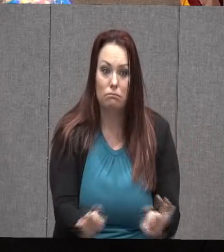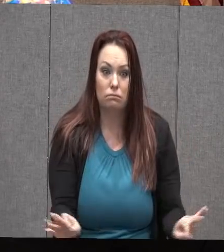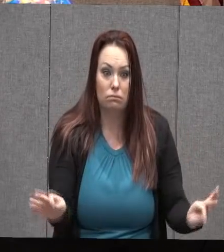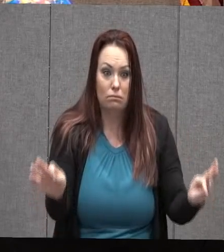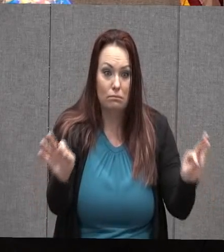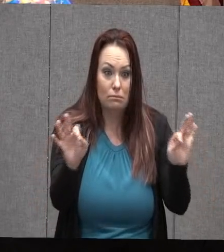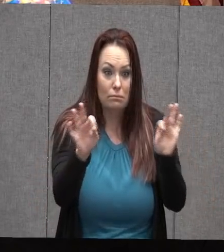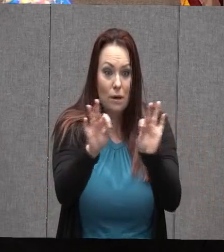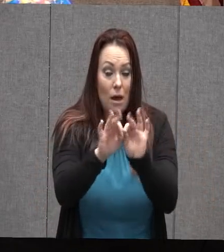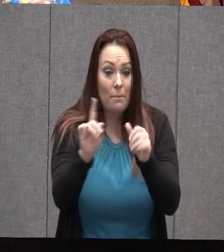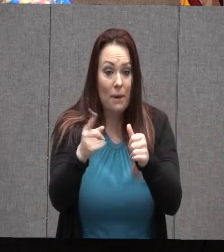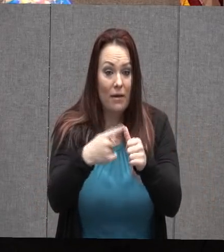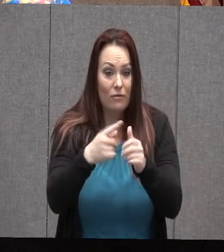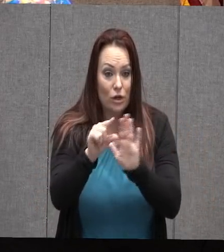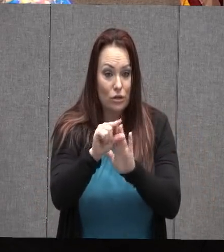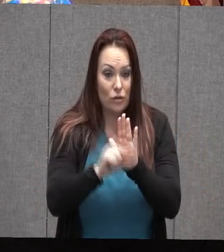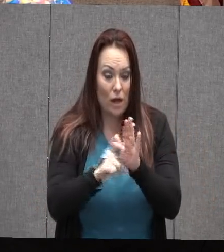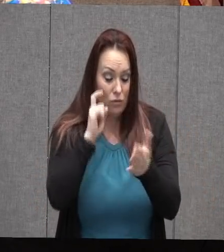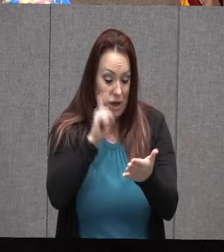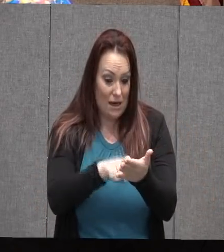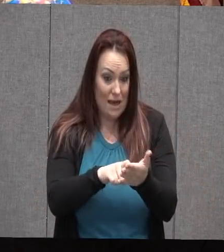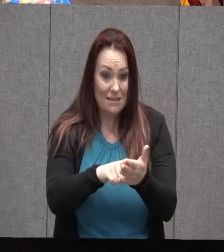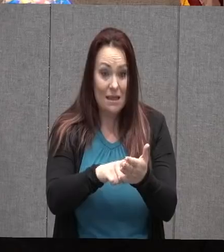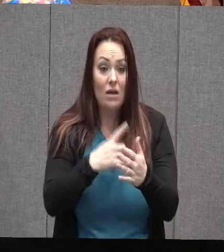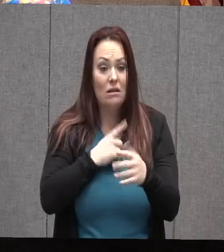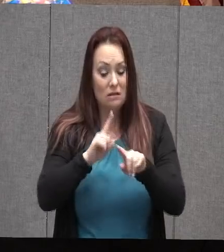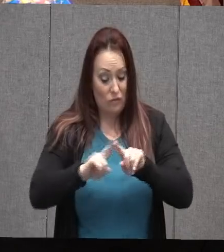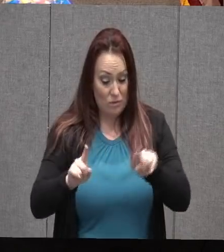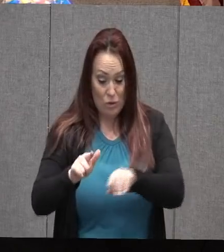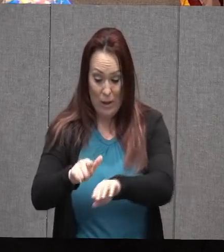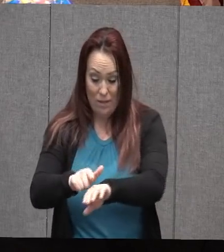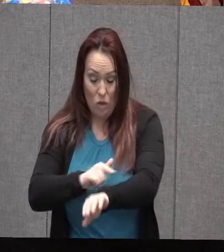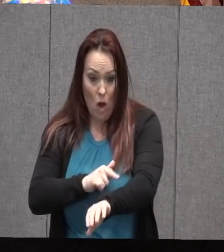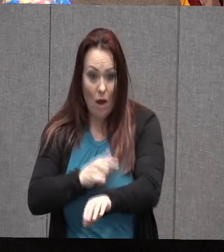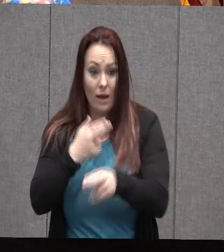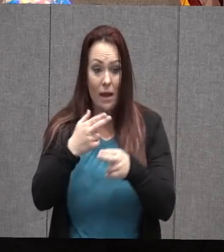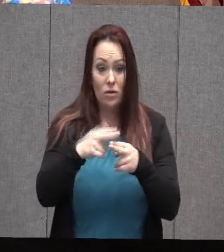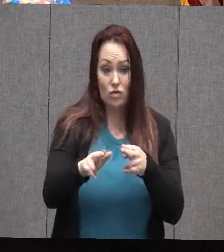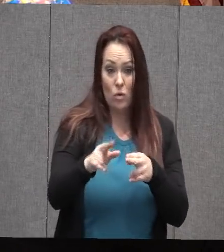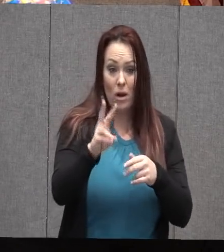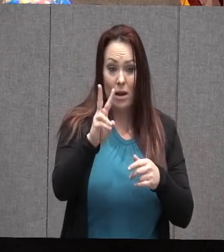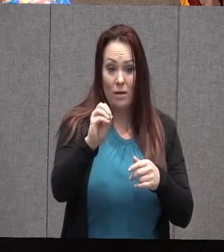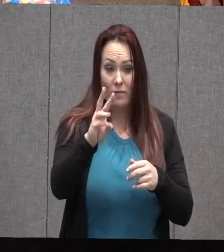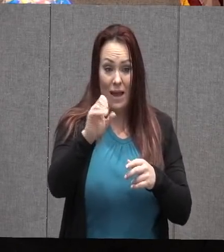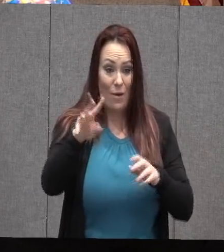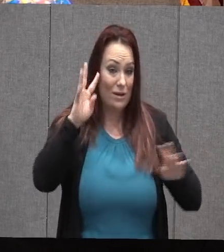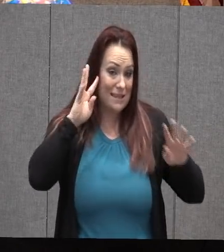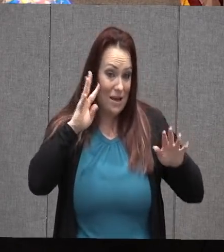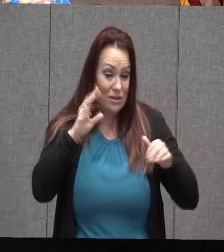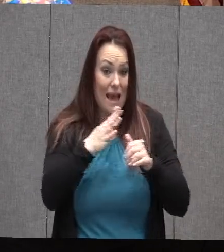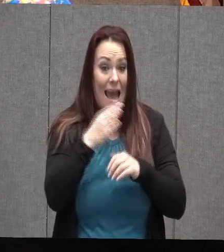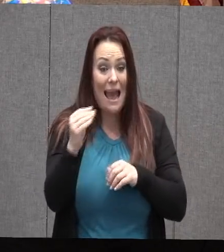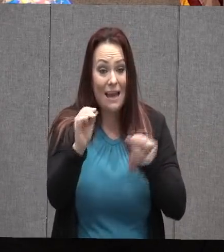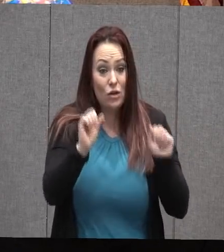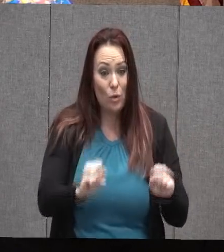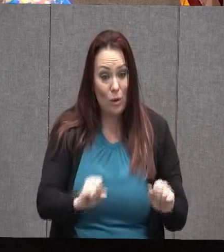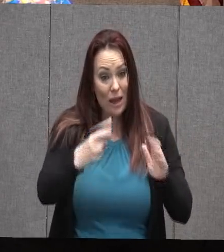of first grade you can recognize long vowel sounds and short vowels and that you can read words with blends in them.